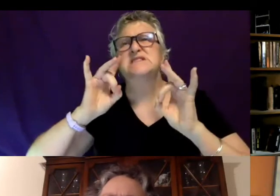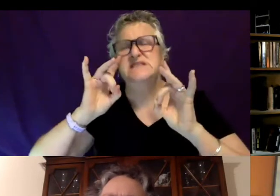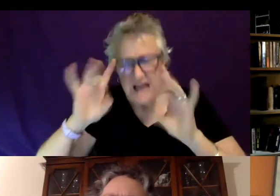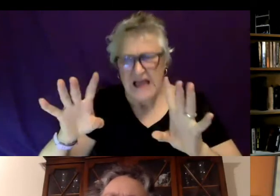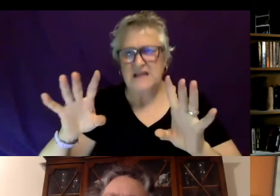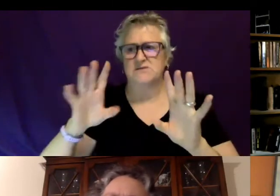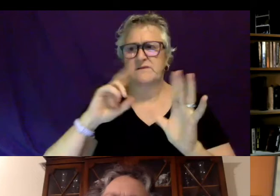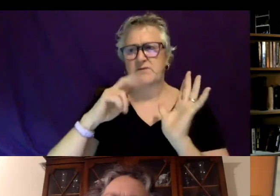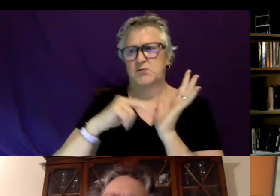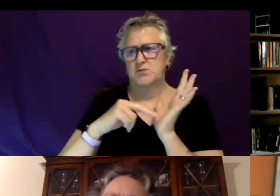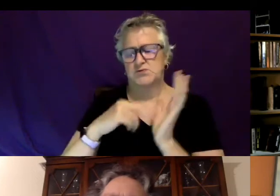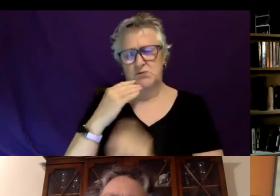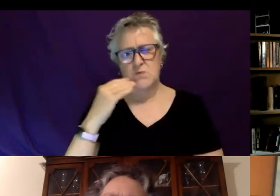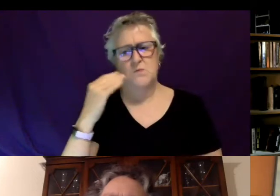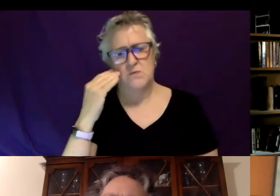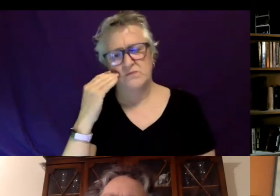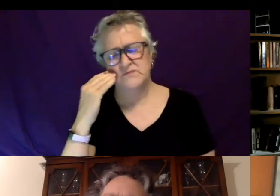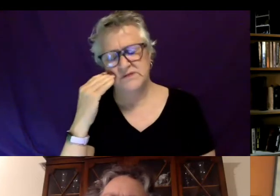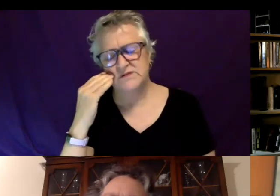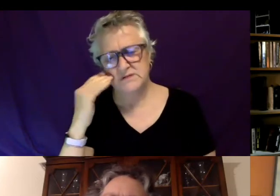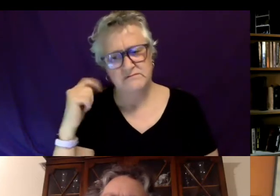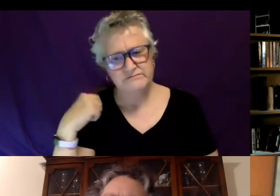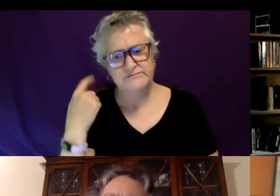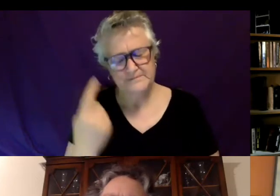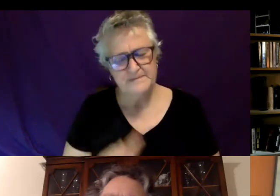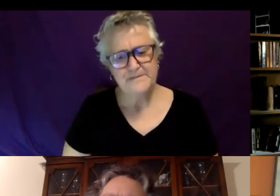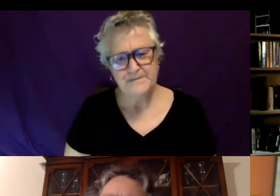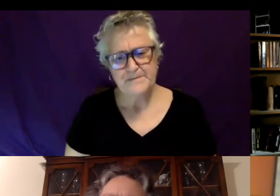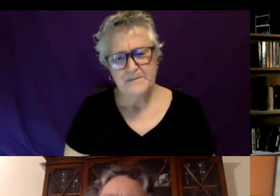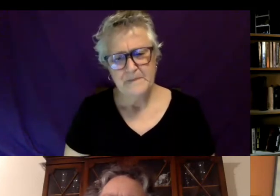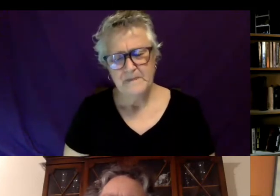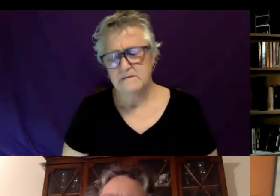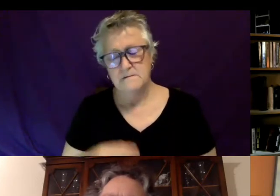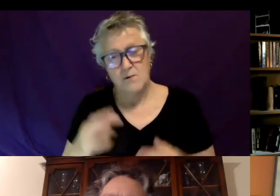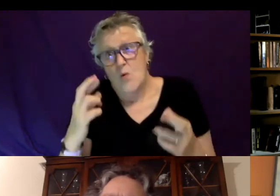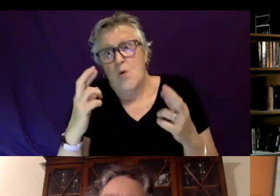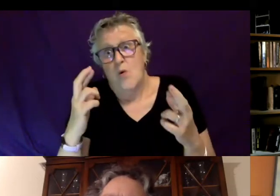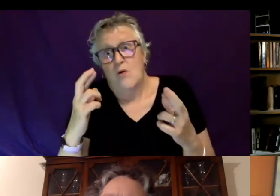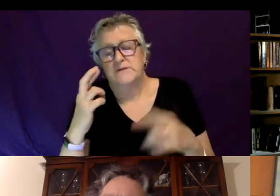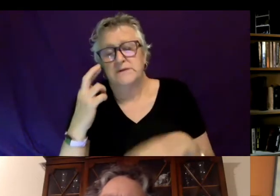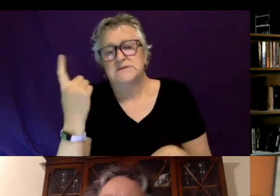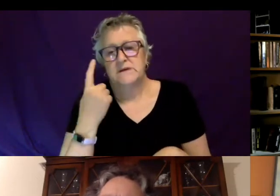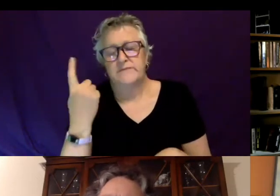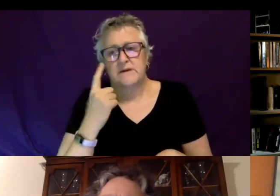So something hopefully something happened to reform the situation.